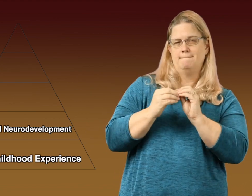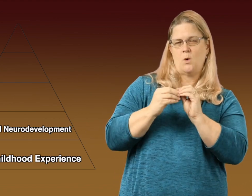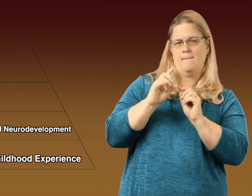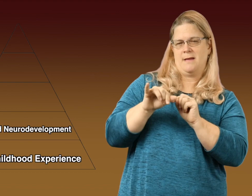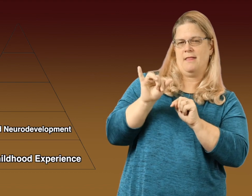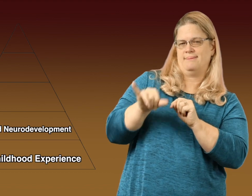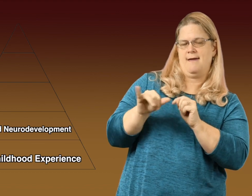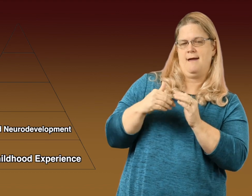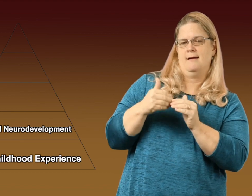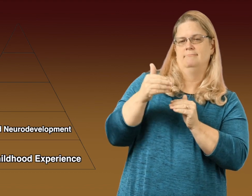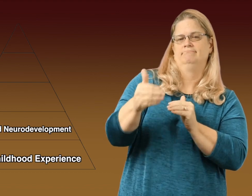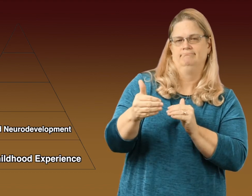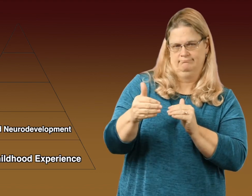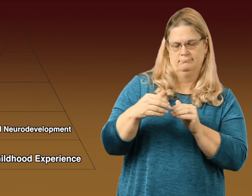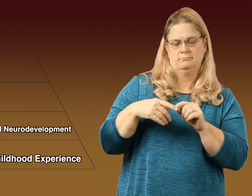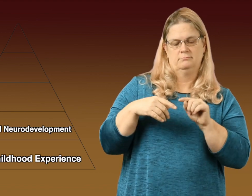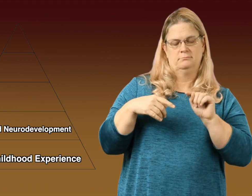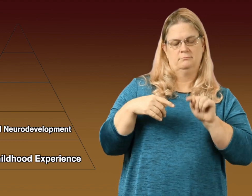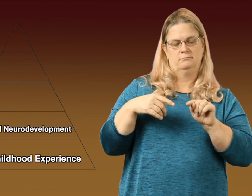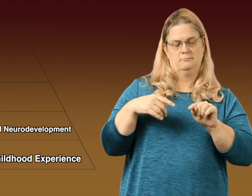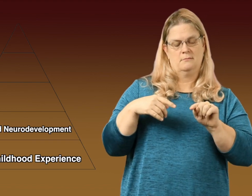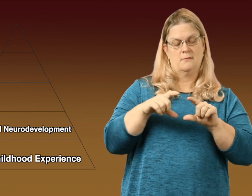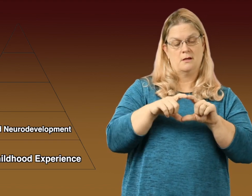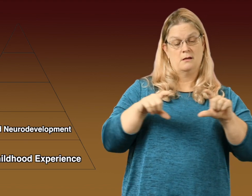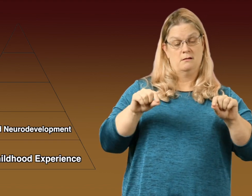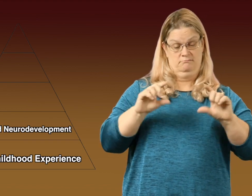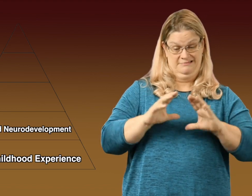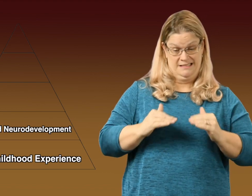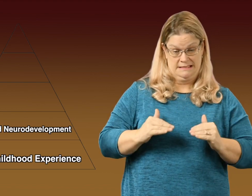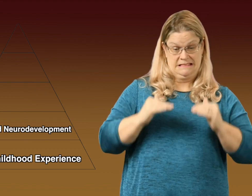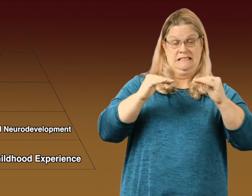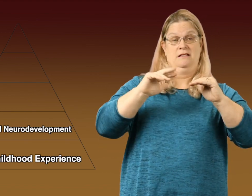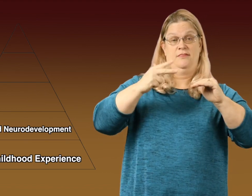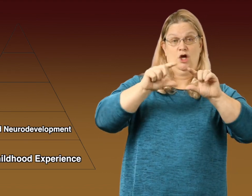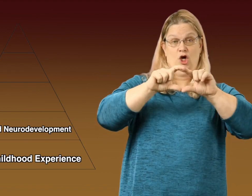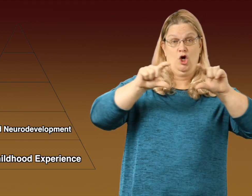I'll go into more about disrupted neurodevelopment later on in this series.